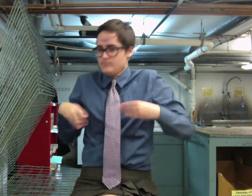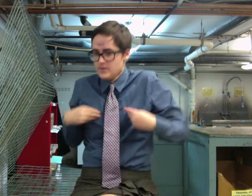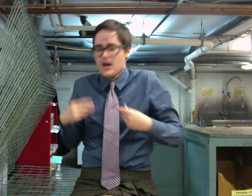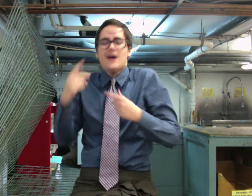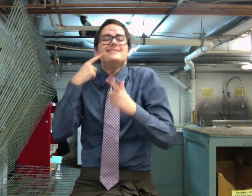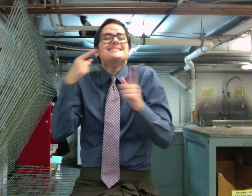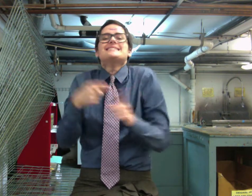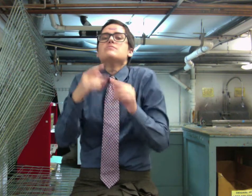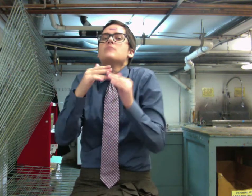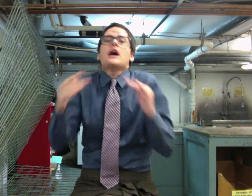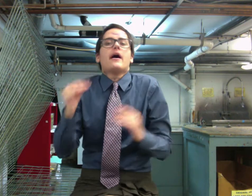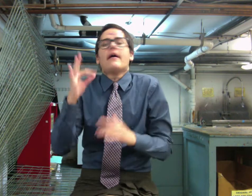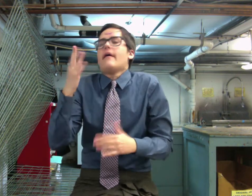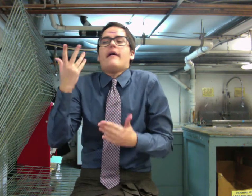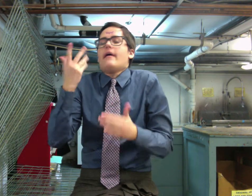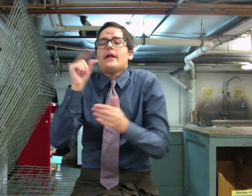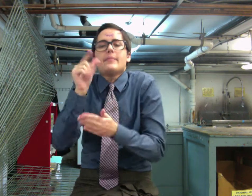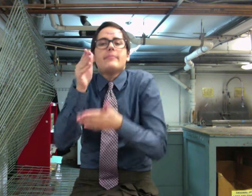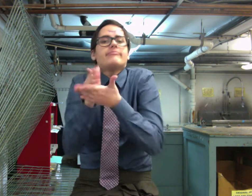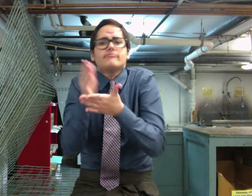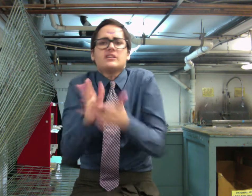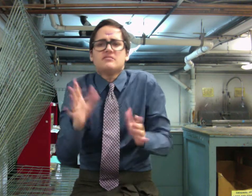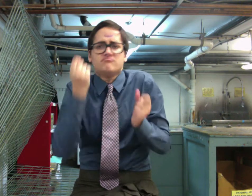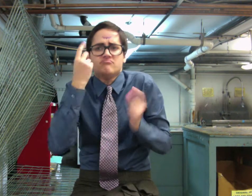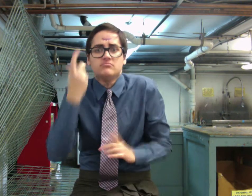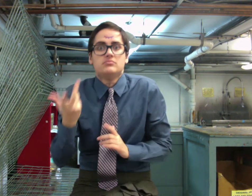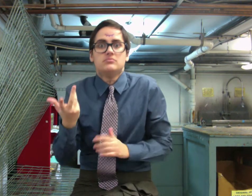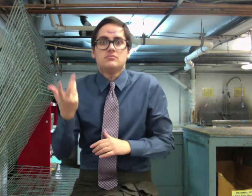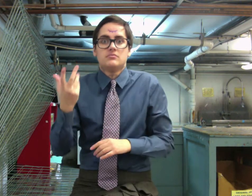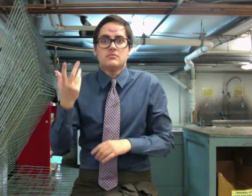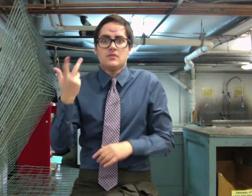compassion and acceptance you have to have for a certain level of annoyance. It's